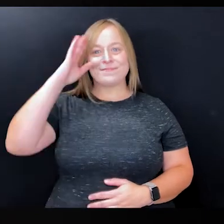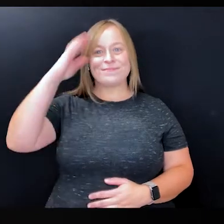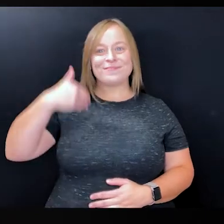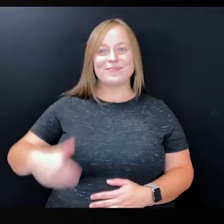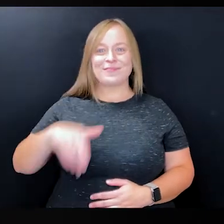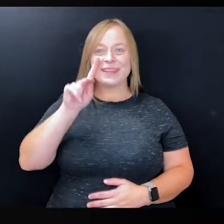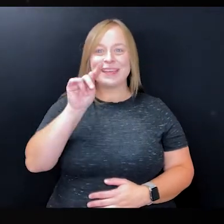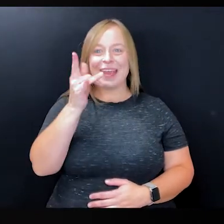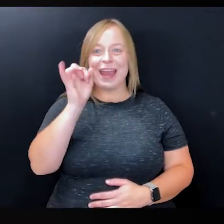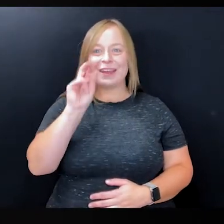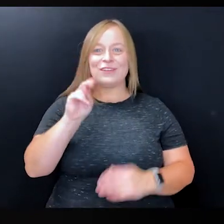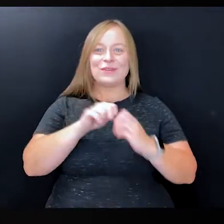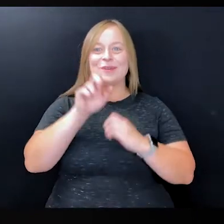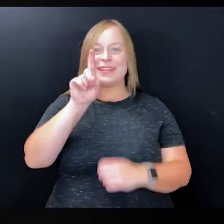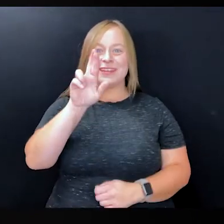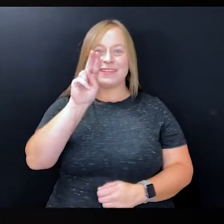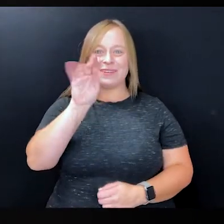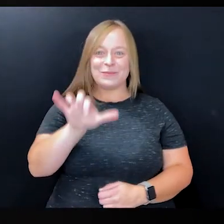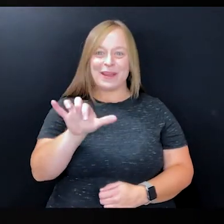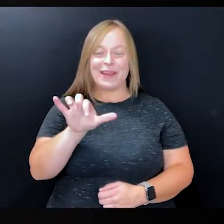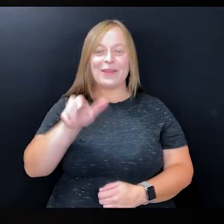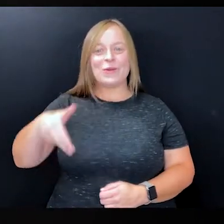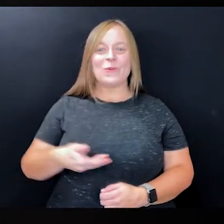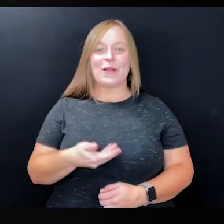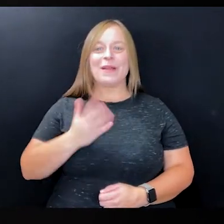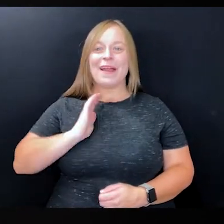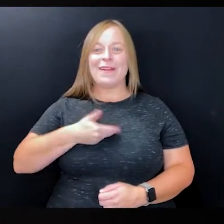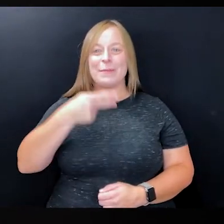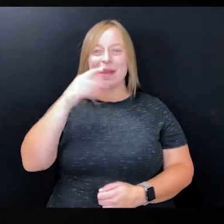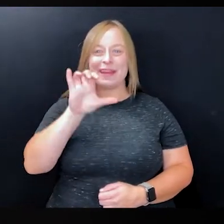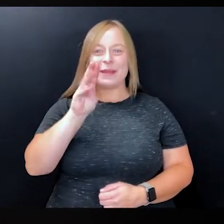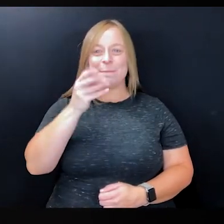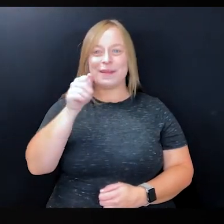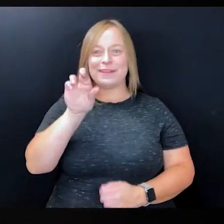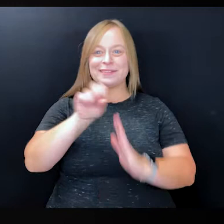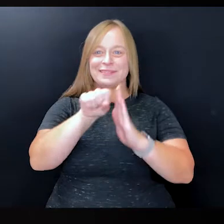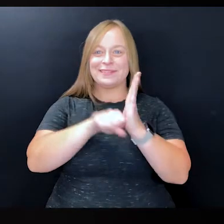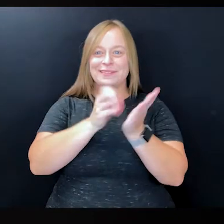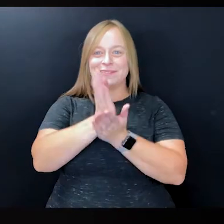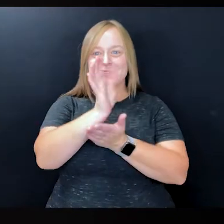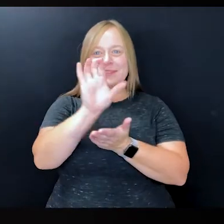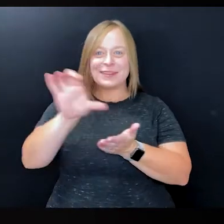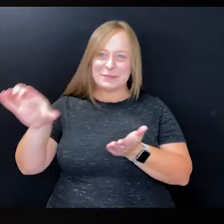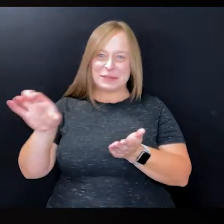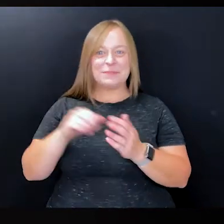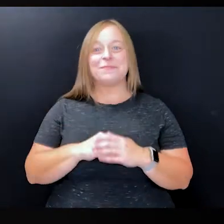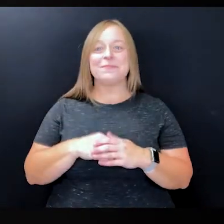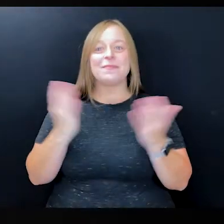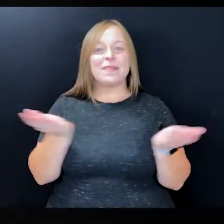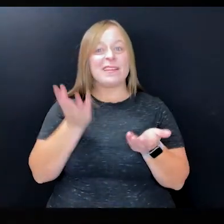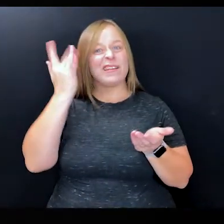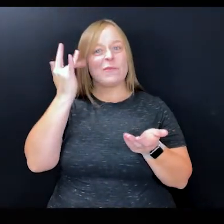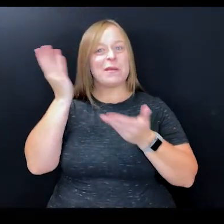[Katrin] This is Katrin with Disability Rights New York. Welcome to our podcast, Empire State of Rights: Closed Captioned.